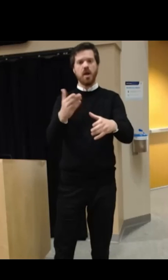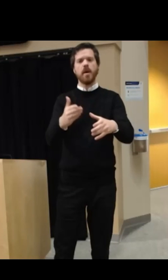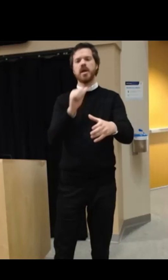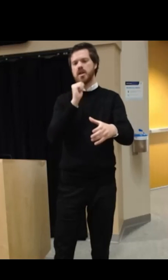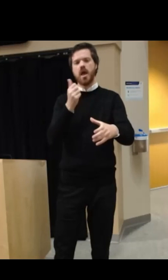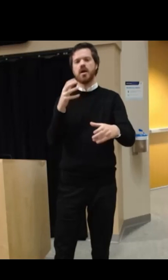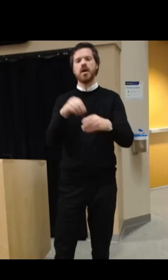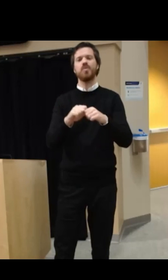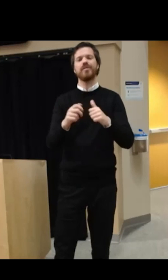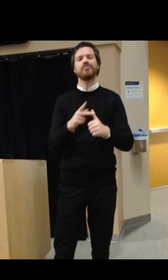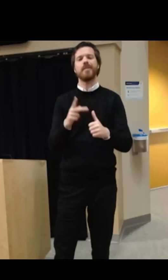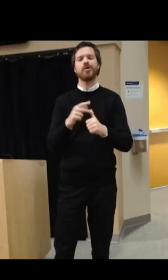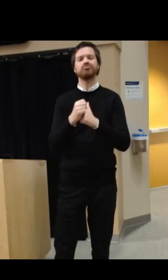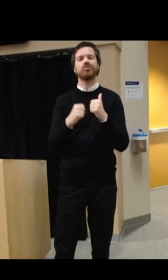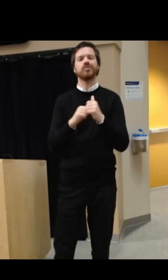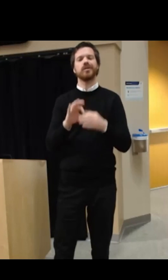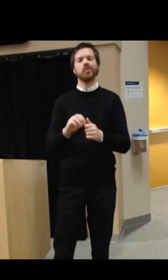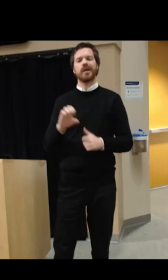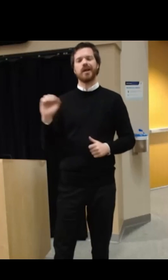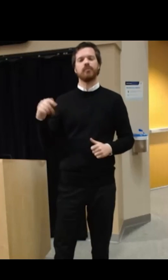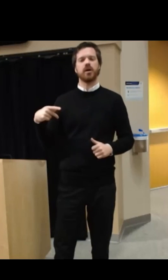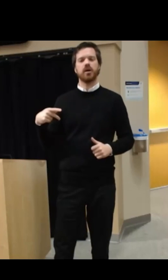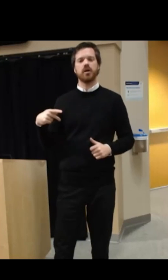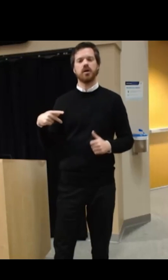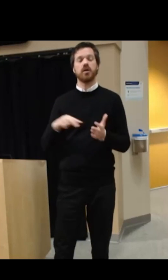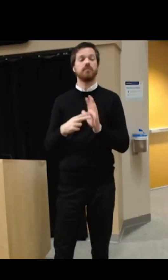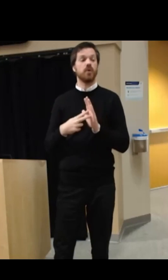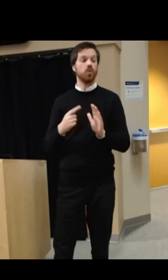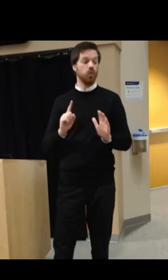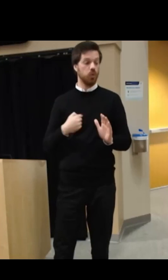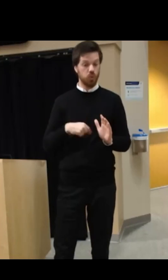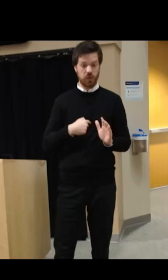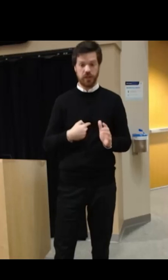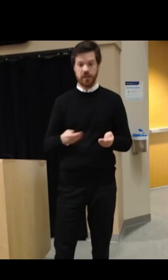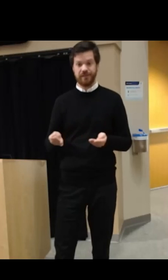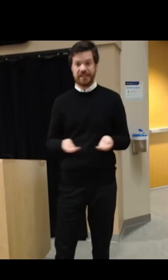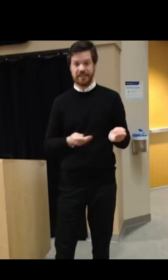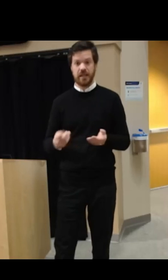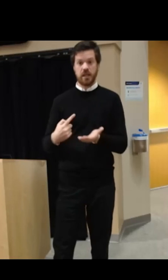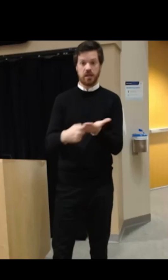primary infrastructure of eaps so whenever we facilitate uh debriefs we always make a